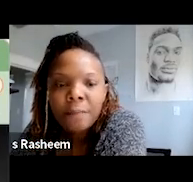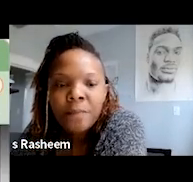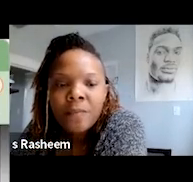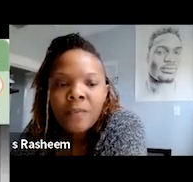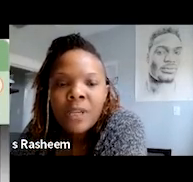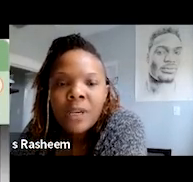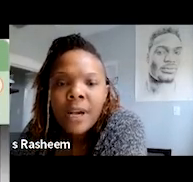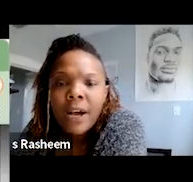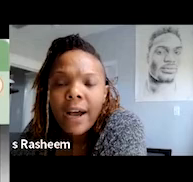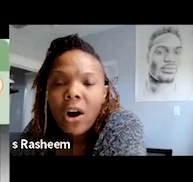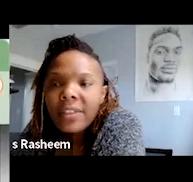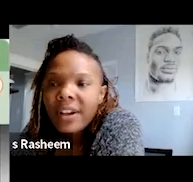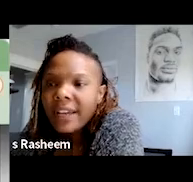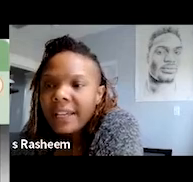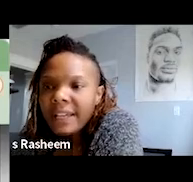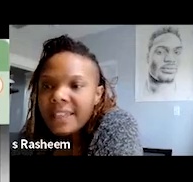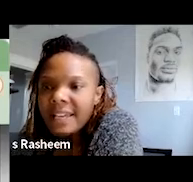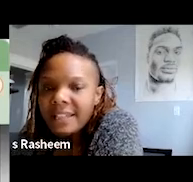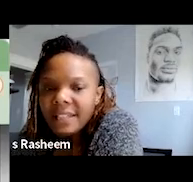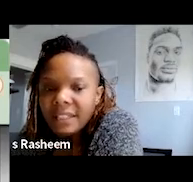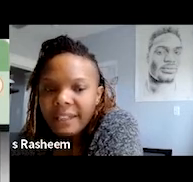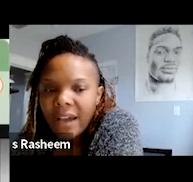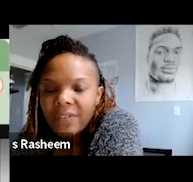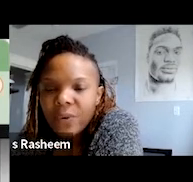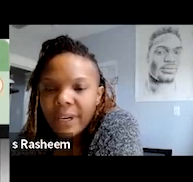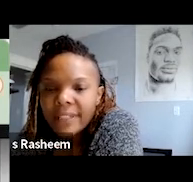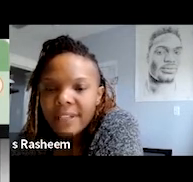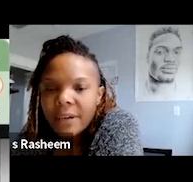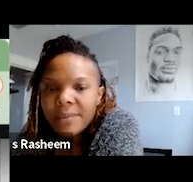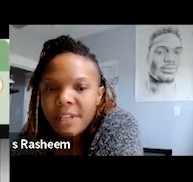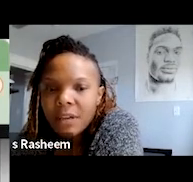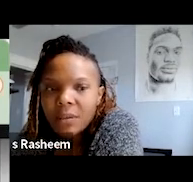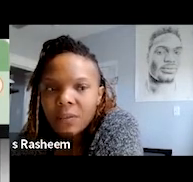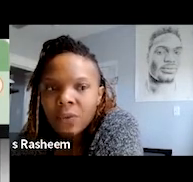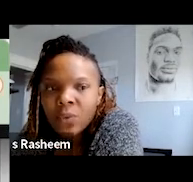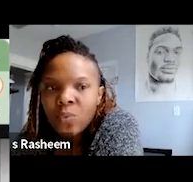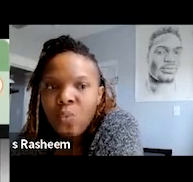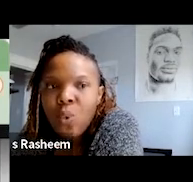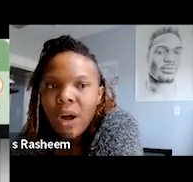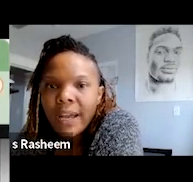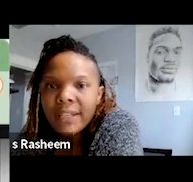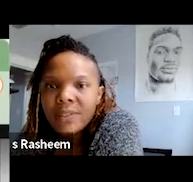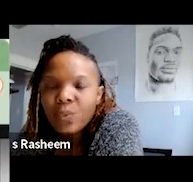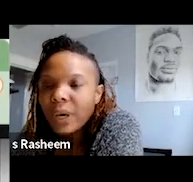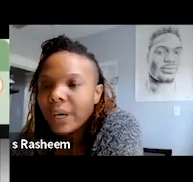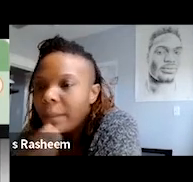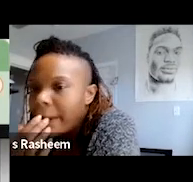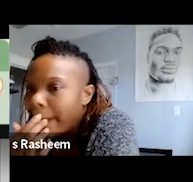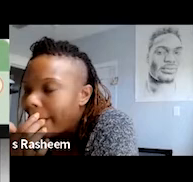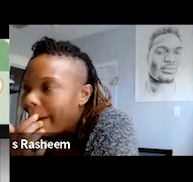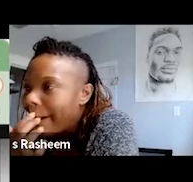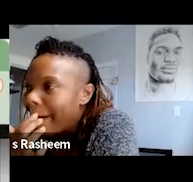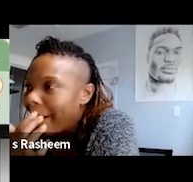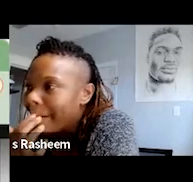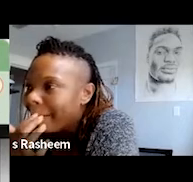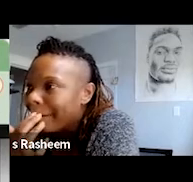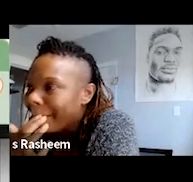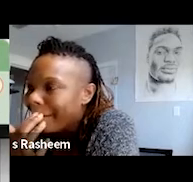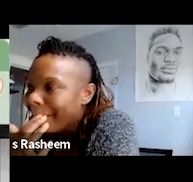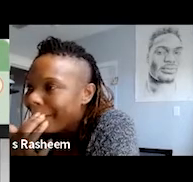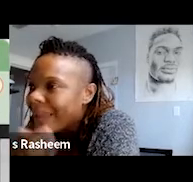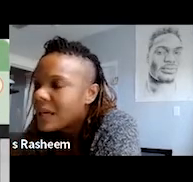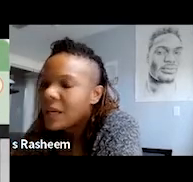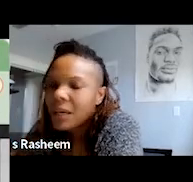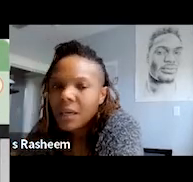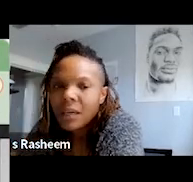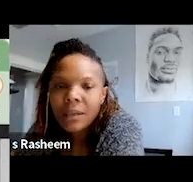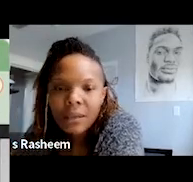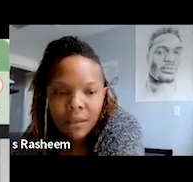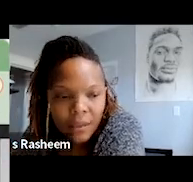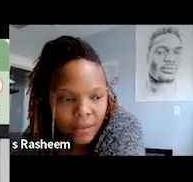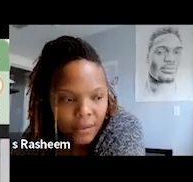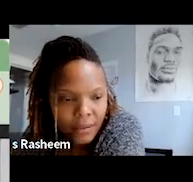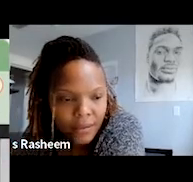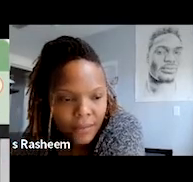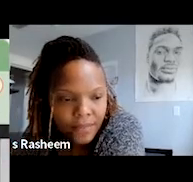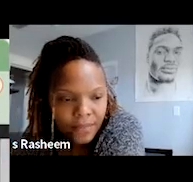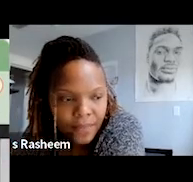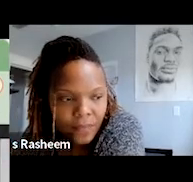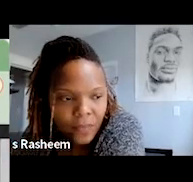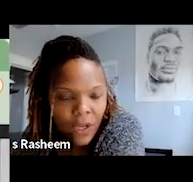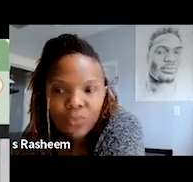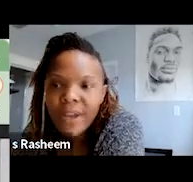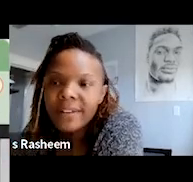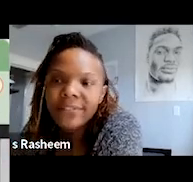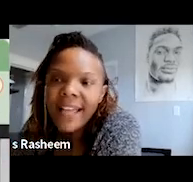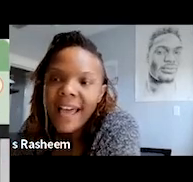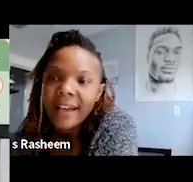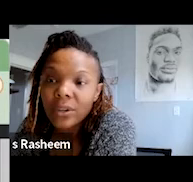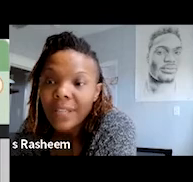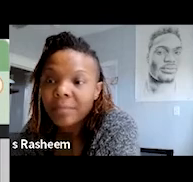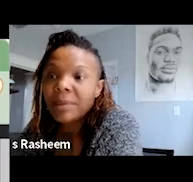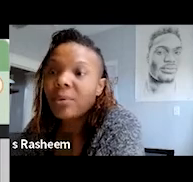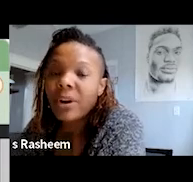Are there any things to look out for in terms of what would be a red flag or people are